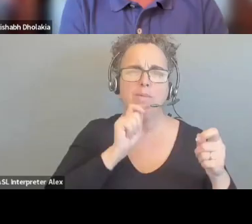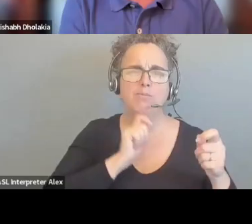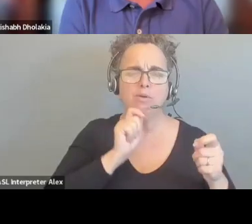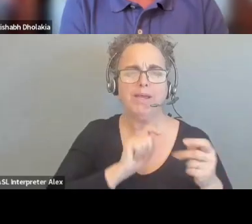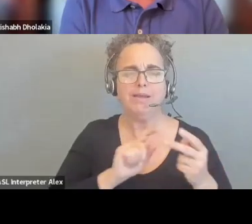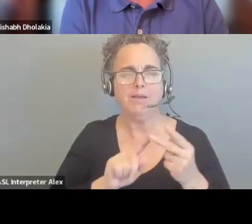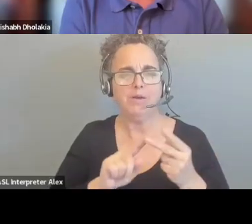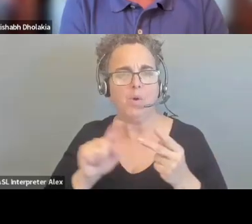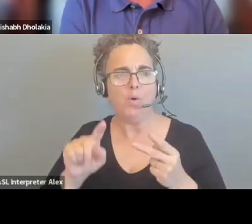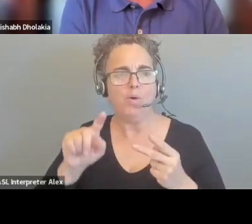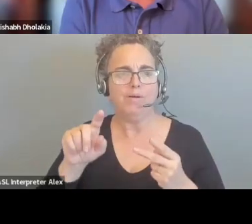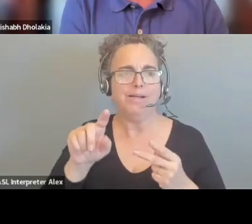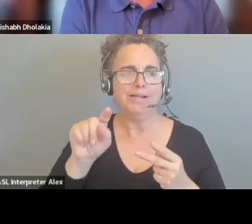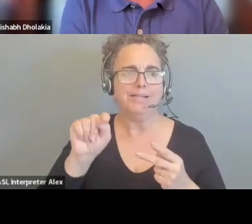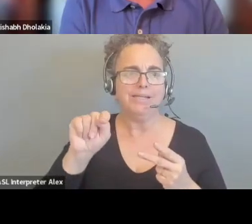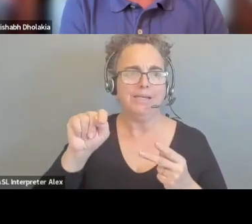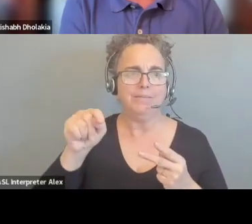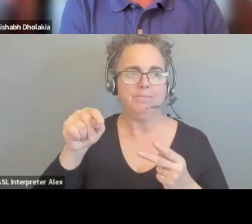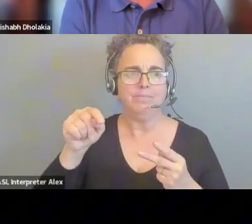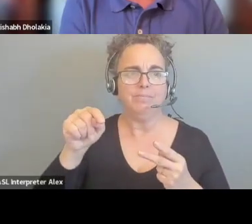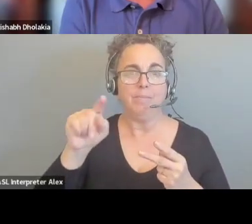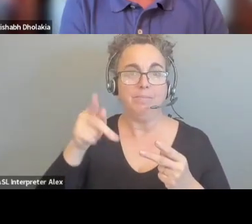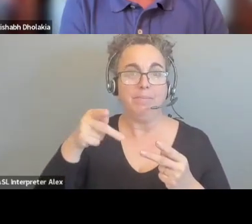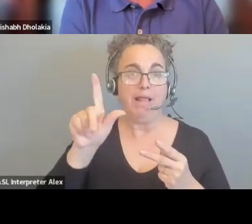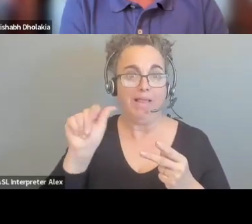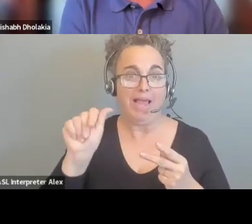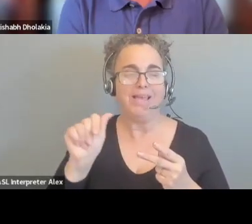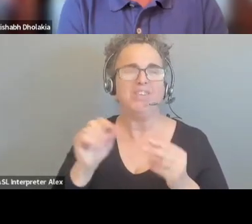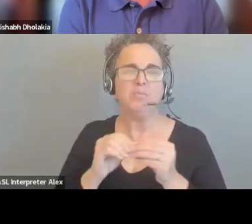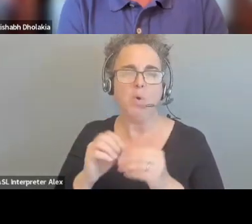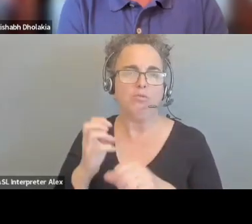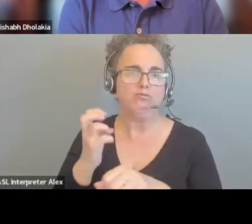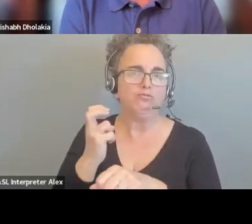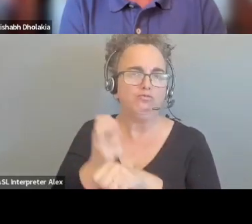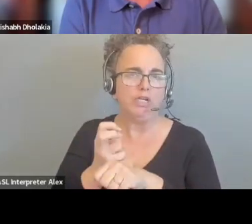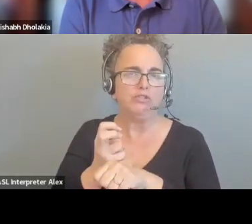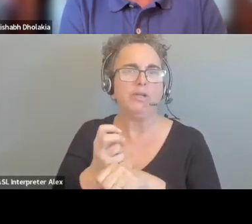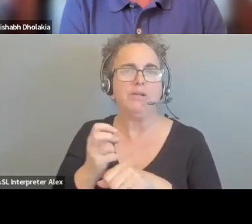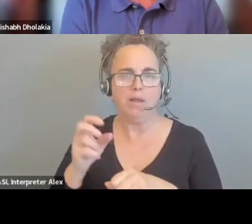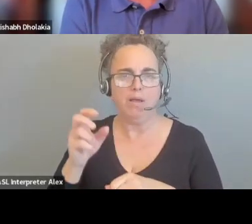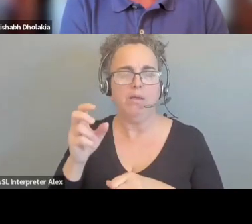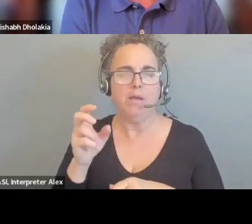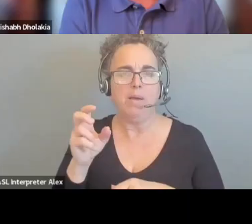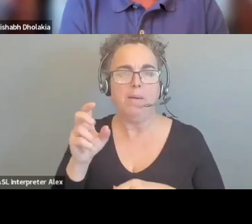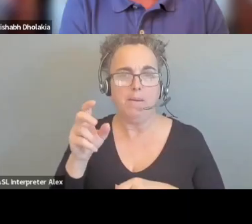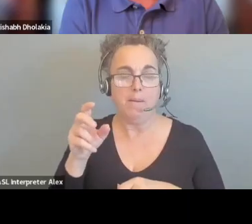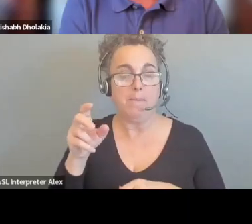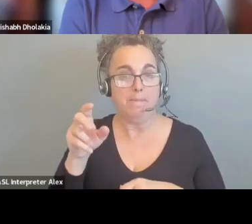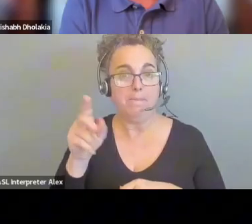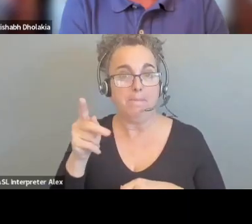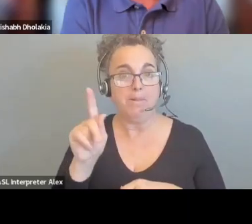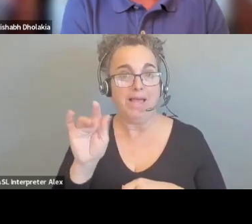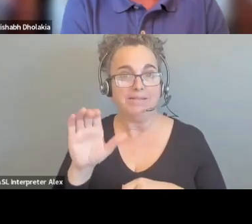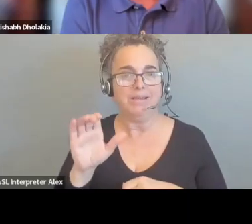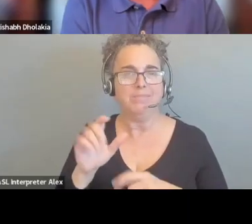which is a little more rigid and gen like normal plastic. We decided on using PLA because it has a better feel for the braille